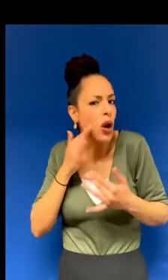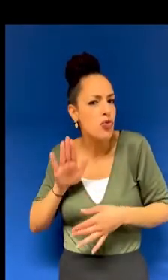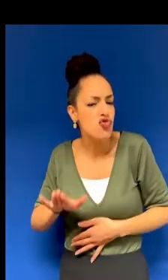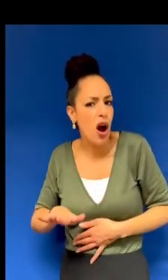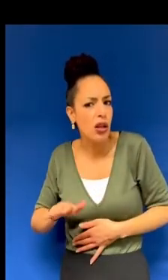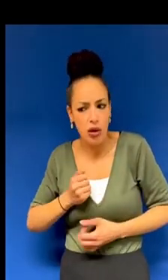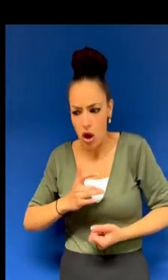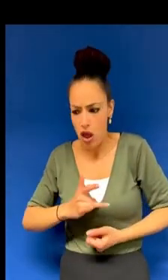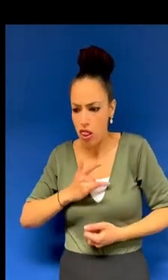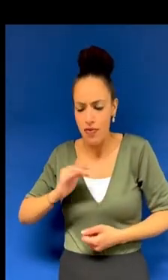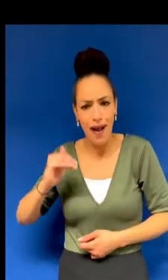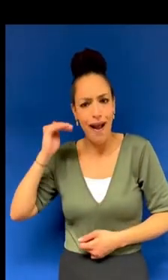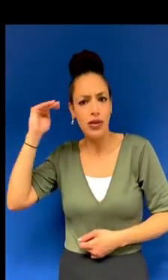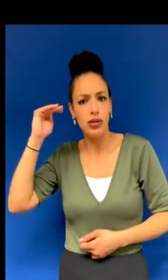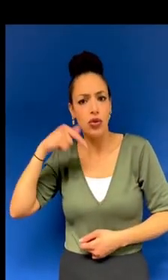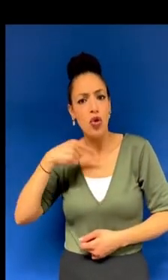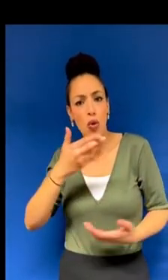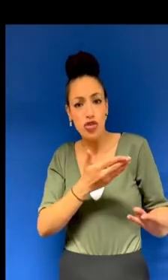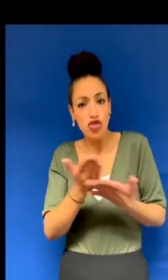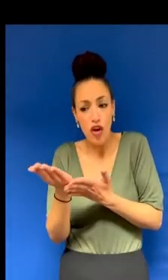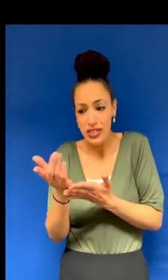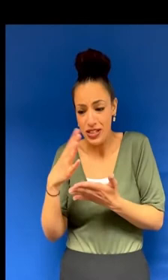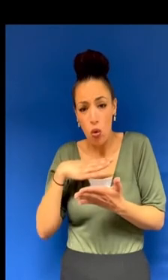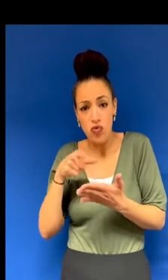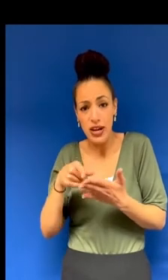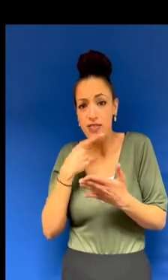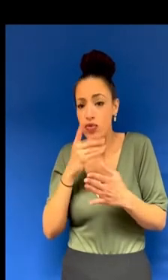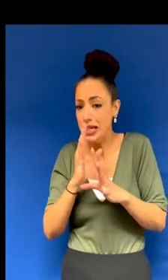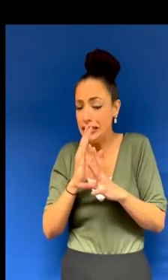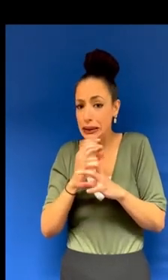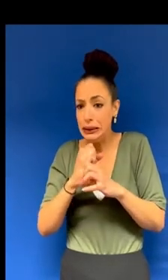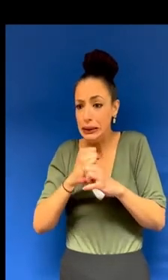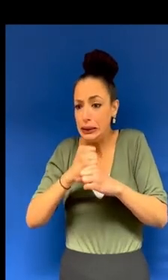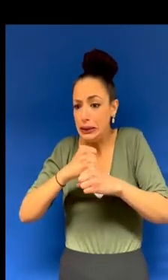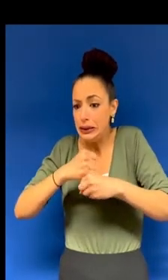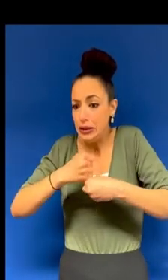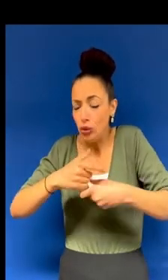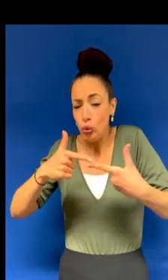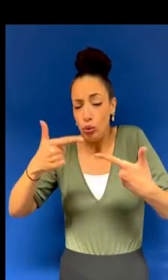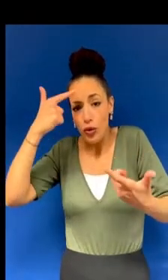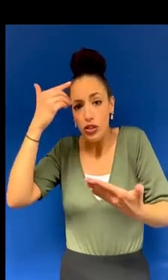some of the services that I have been a part of, and have had to access through childhood and life,